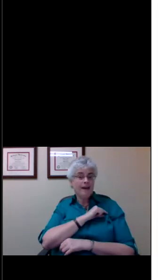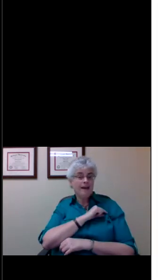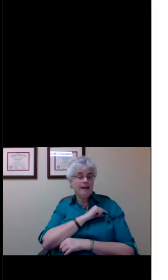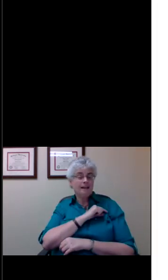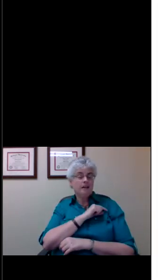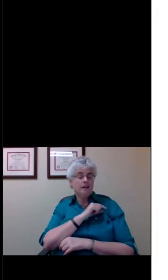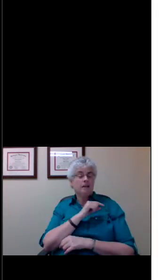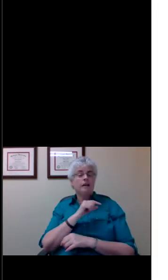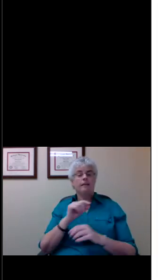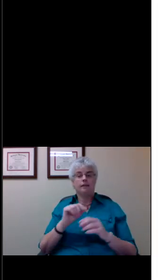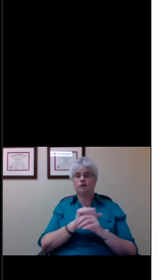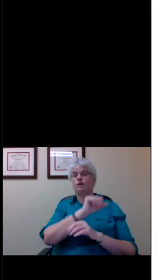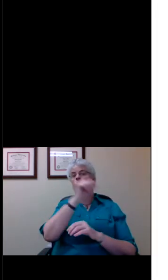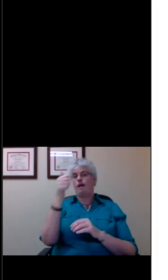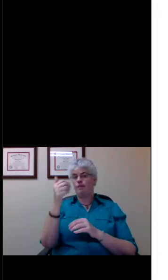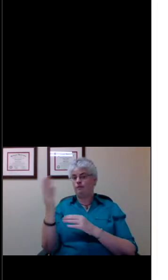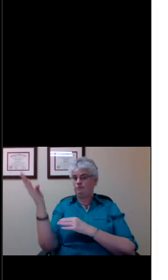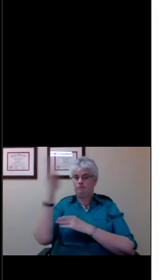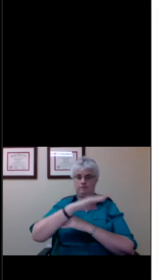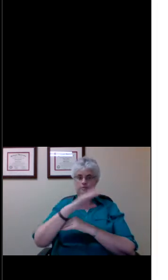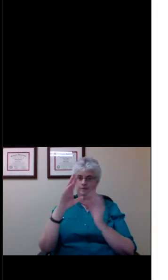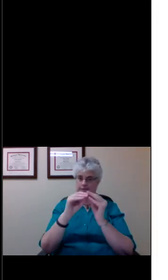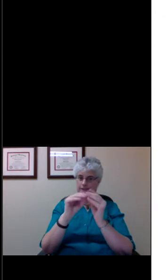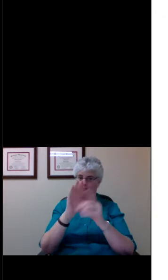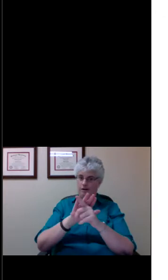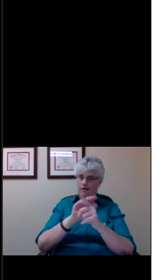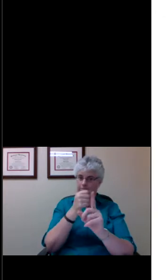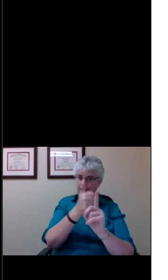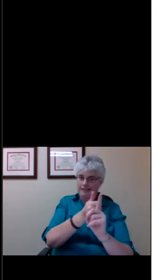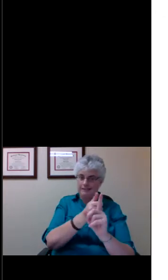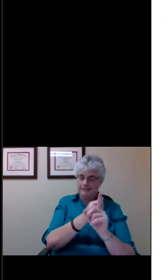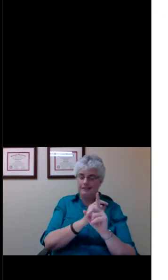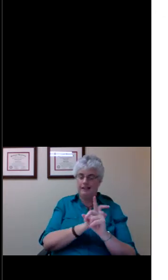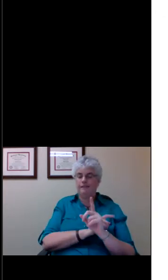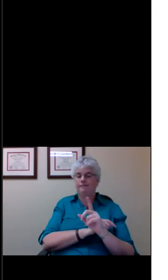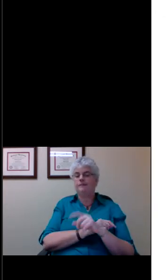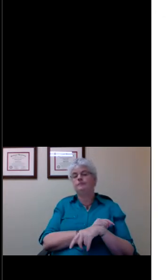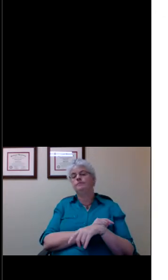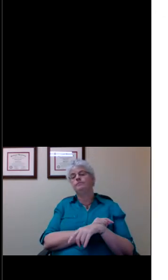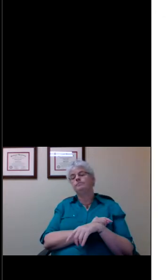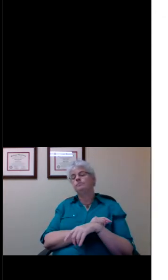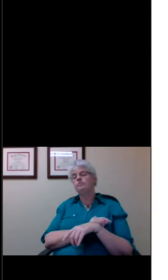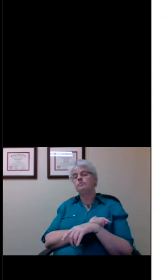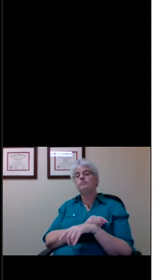certified, qualified, which is another all-day training that could be by itself.